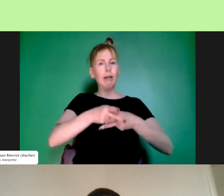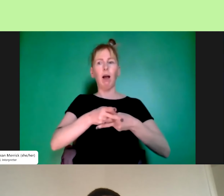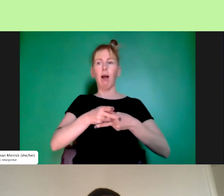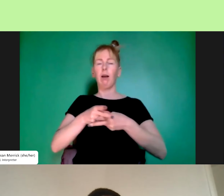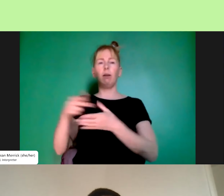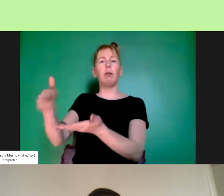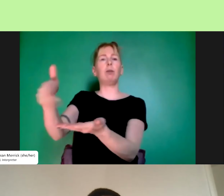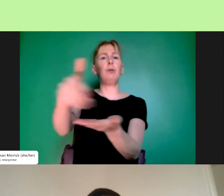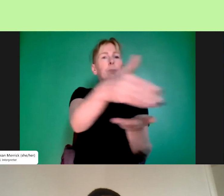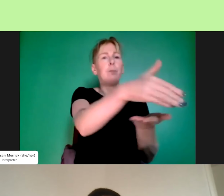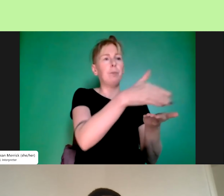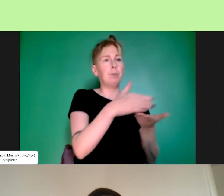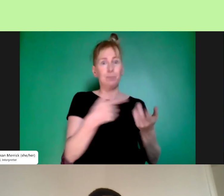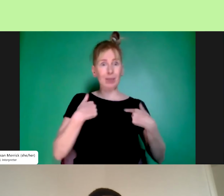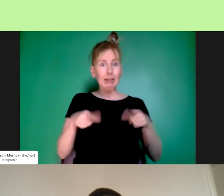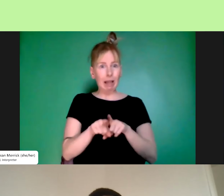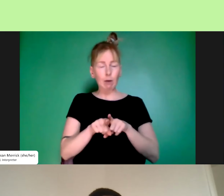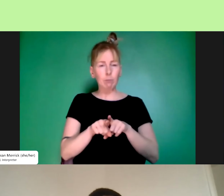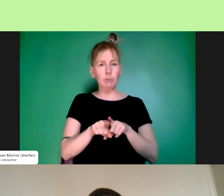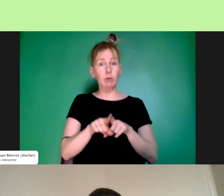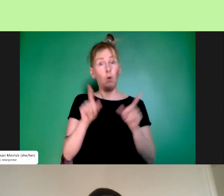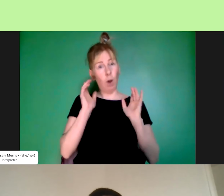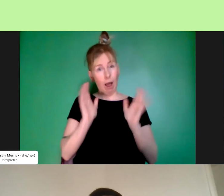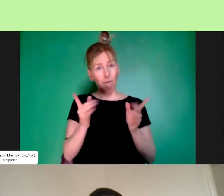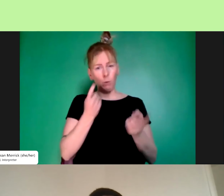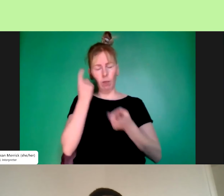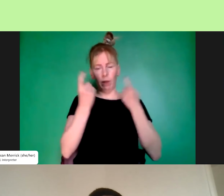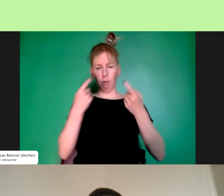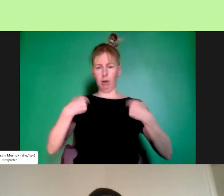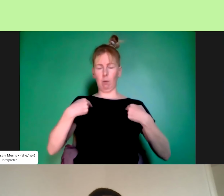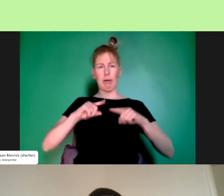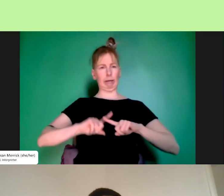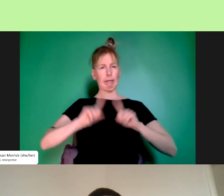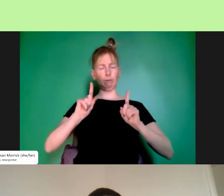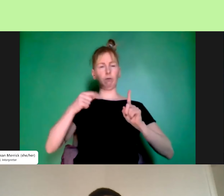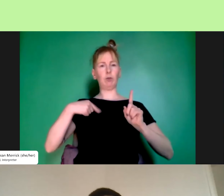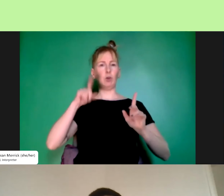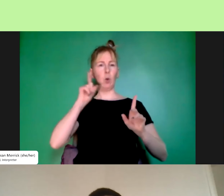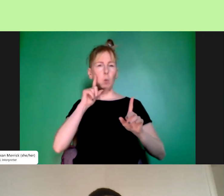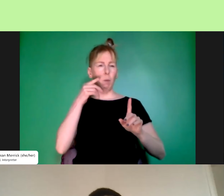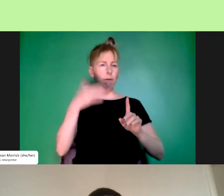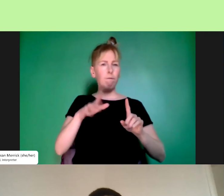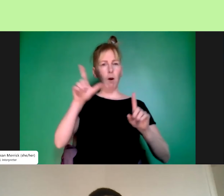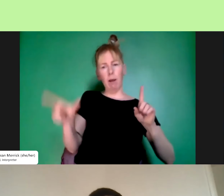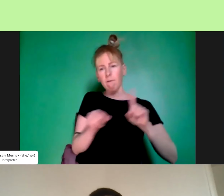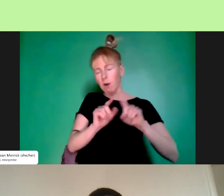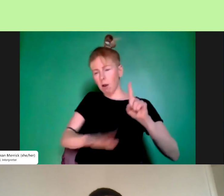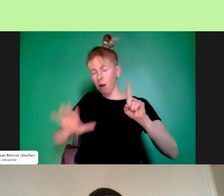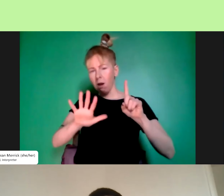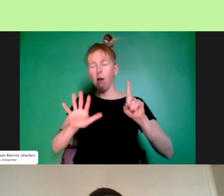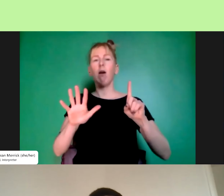do I enact this practice without upholding the legacy of colonialism and whiteness? So